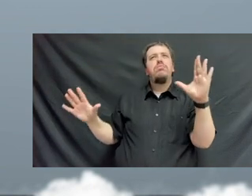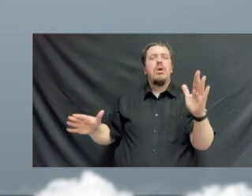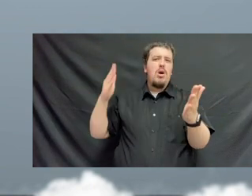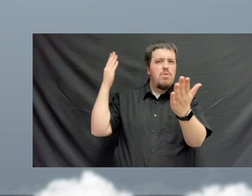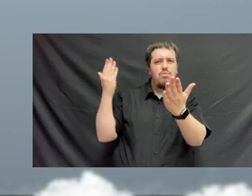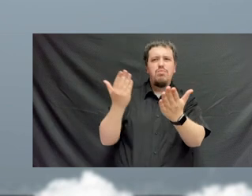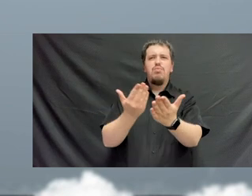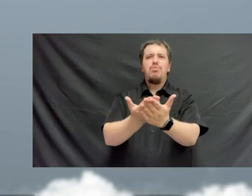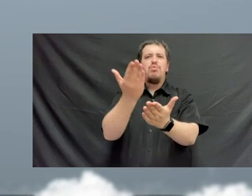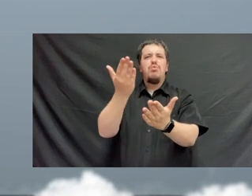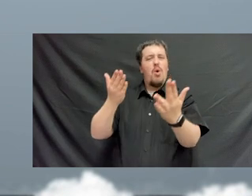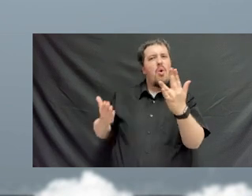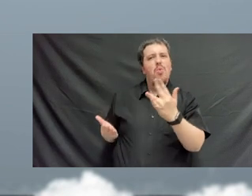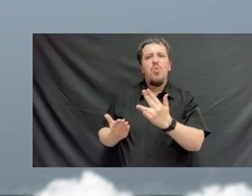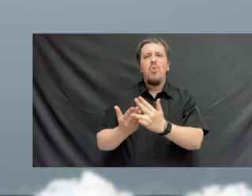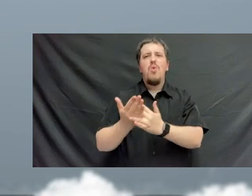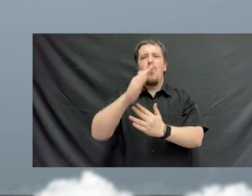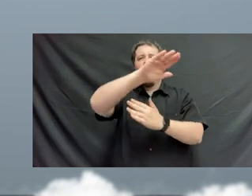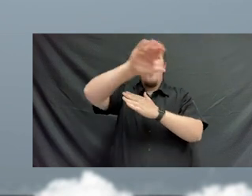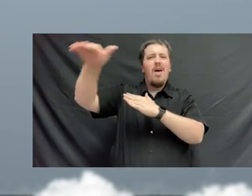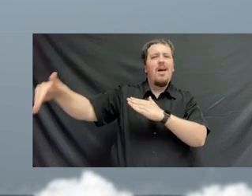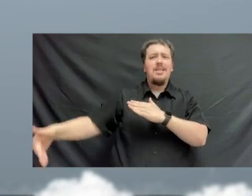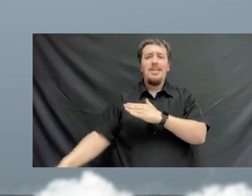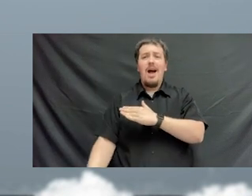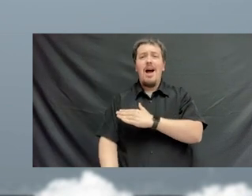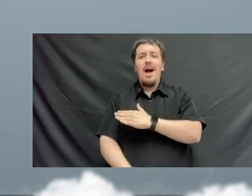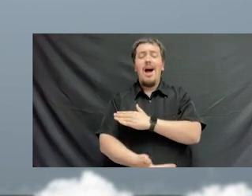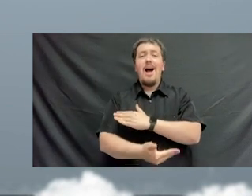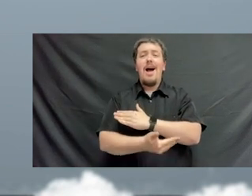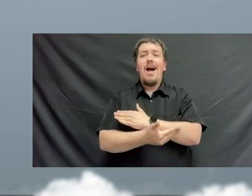Gave proof through the night